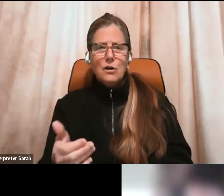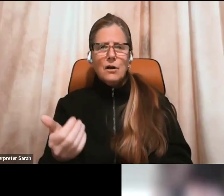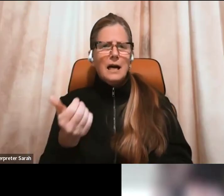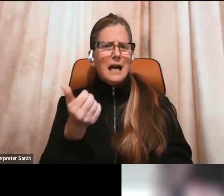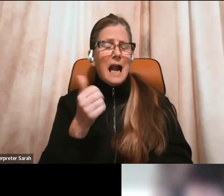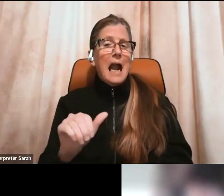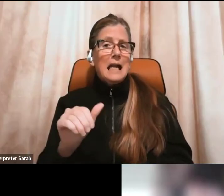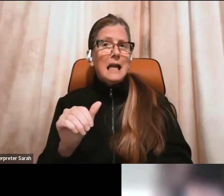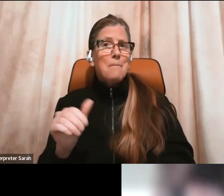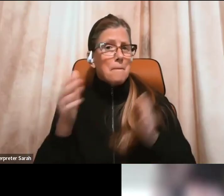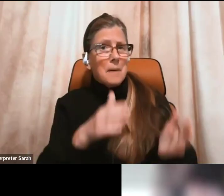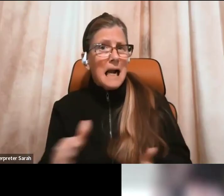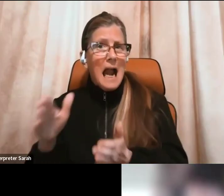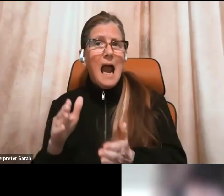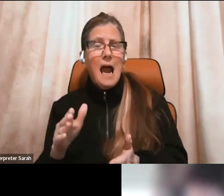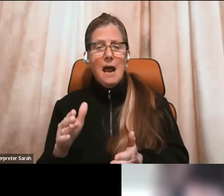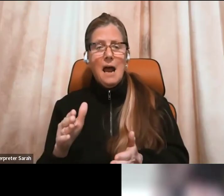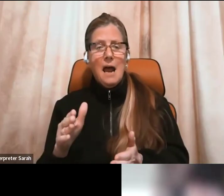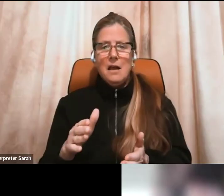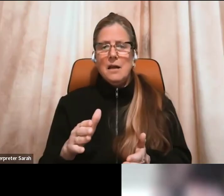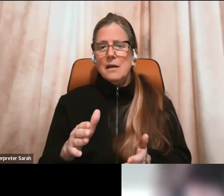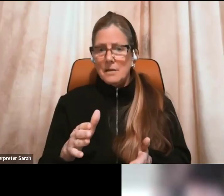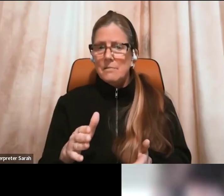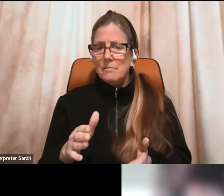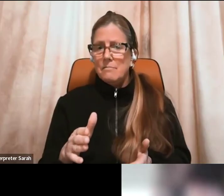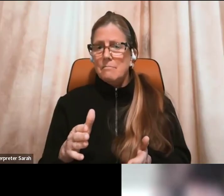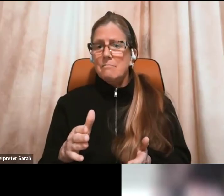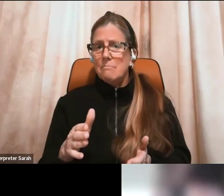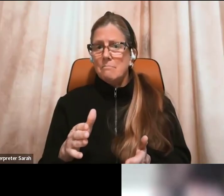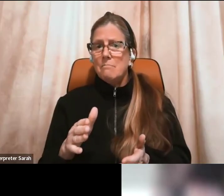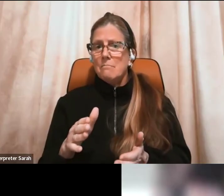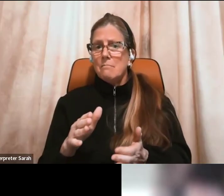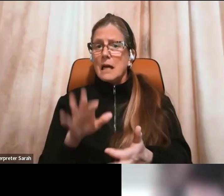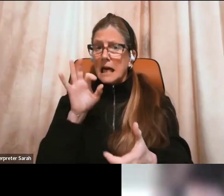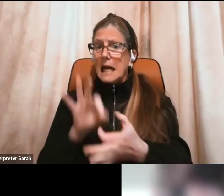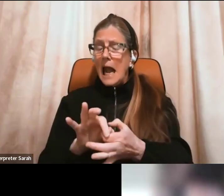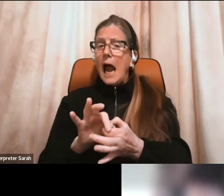aside from connecting students and, you know, and Californians to the internet, if there's anything